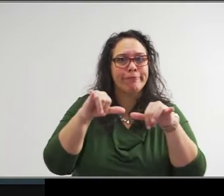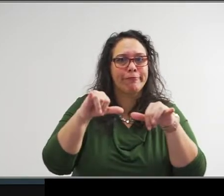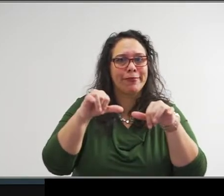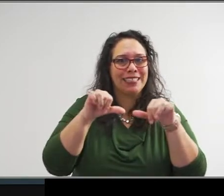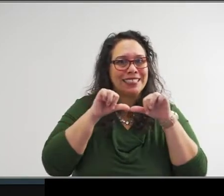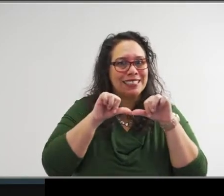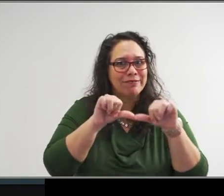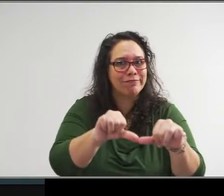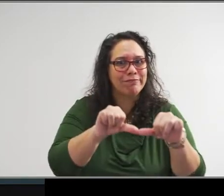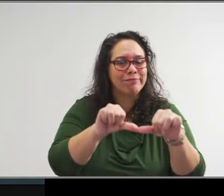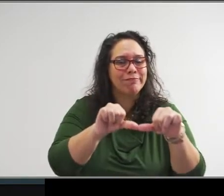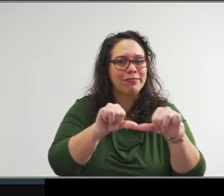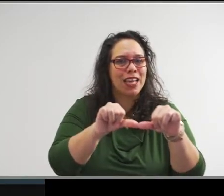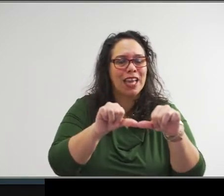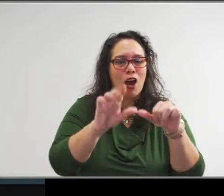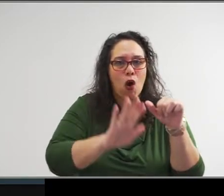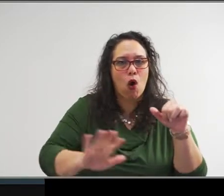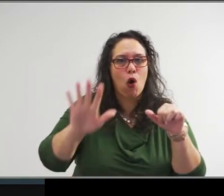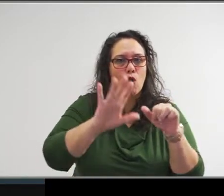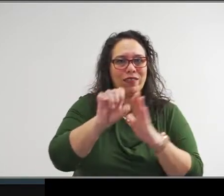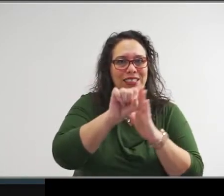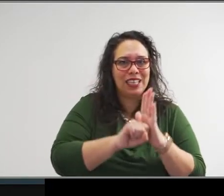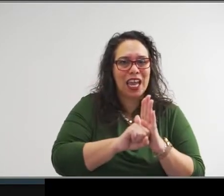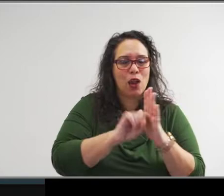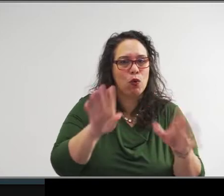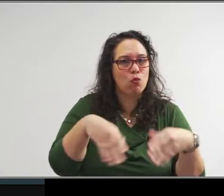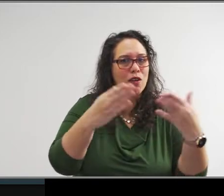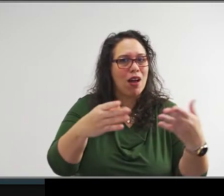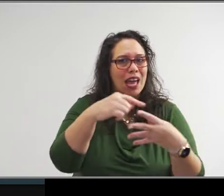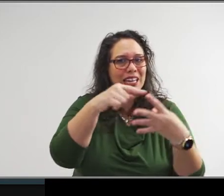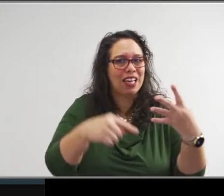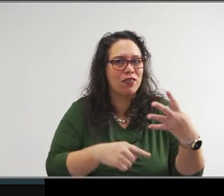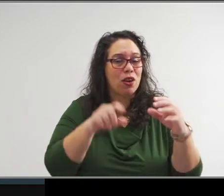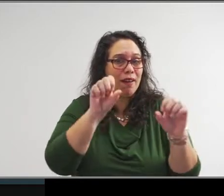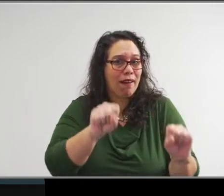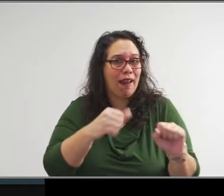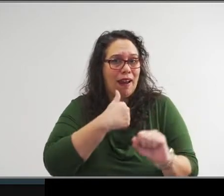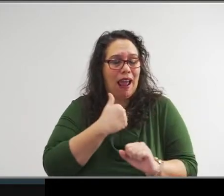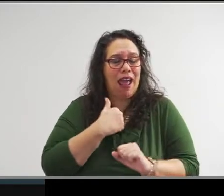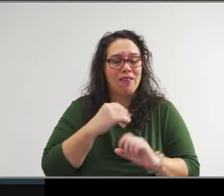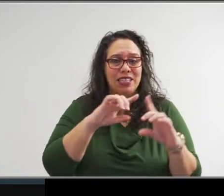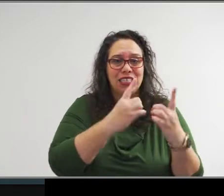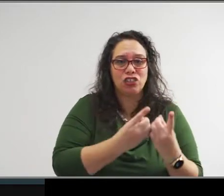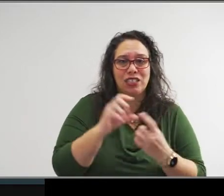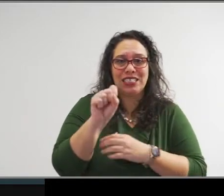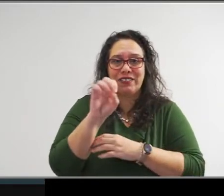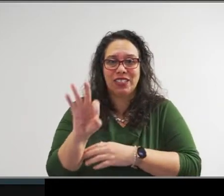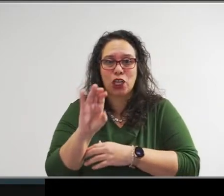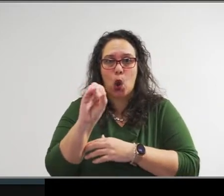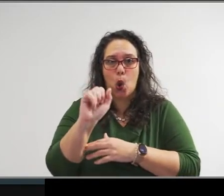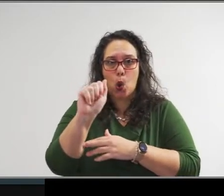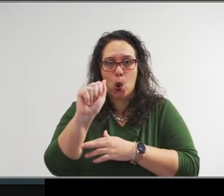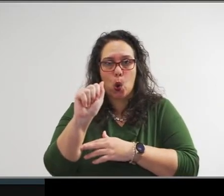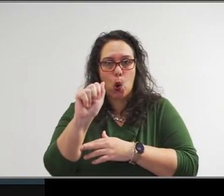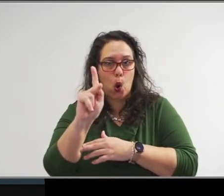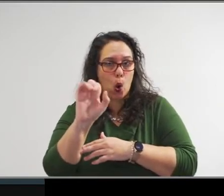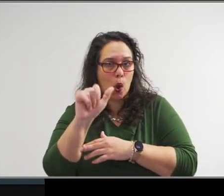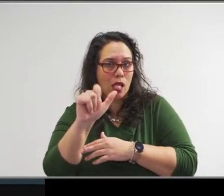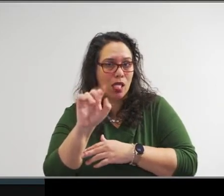And we provided some detail about that. We can have districts in San Francisco and in Oakland schools across the street